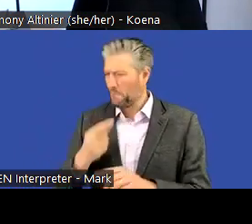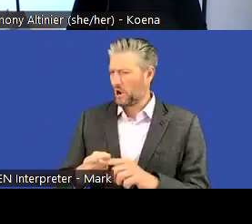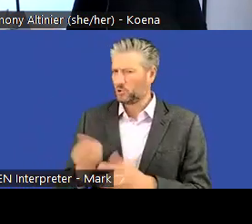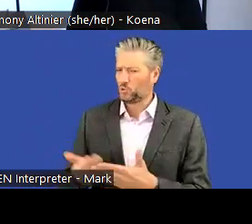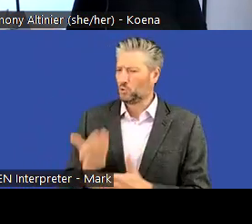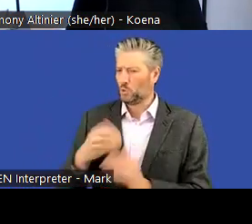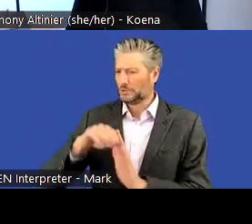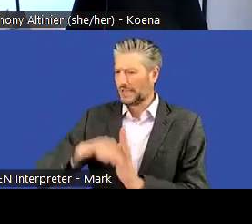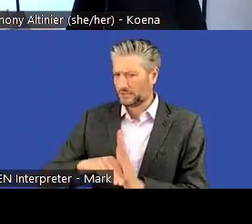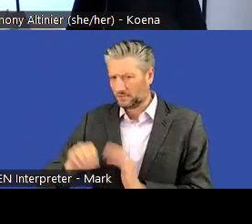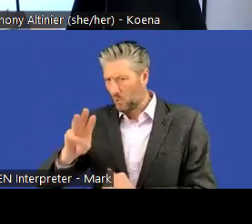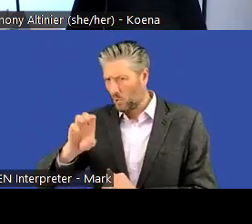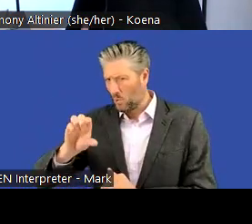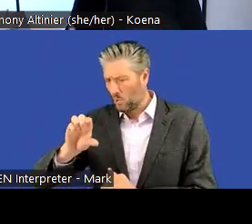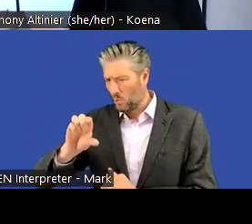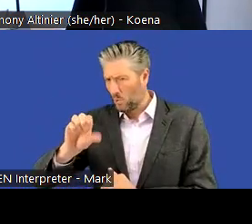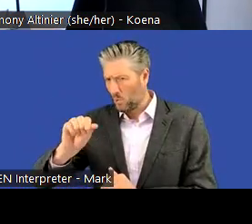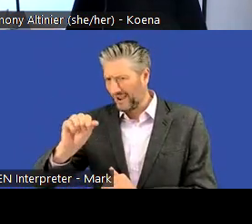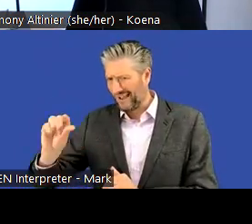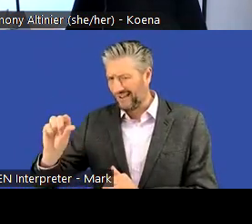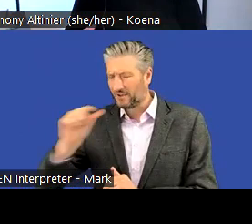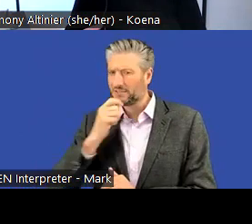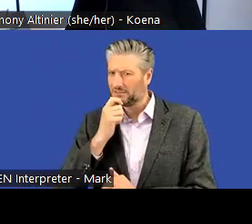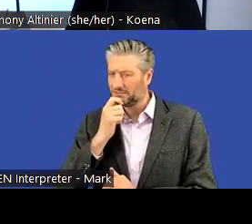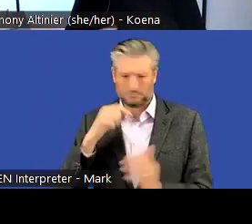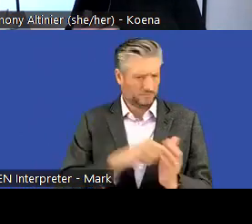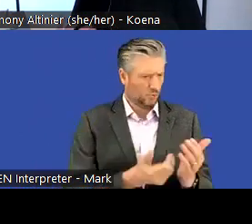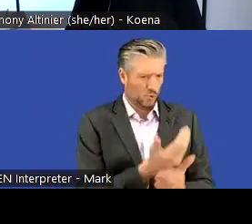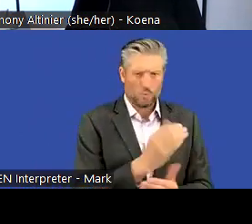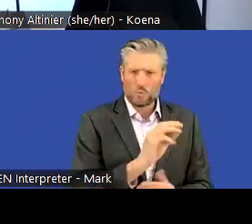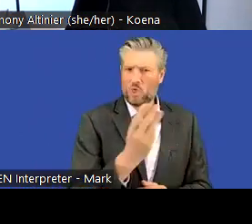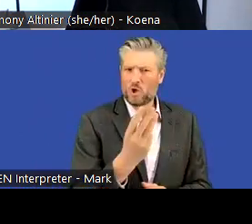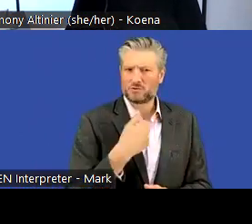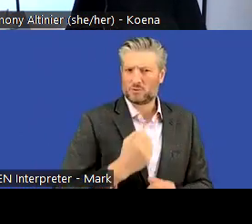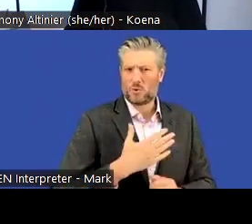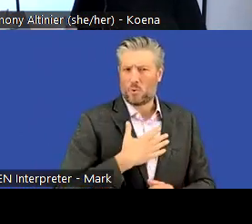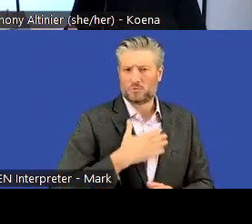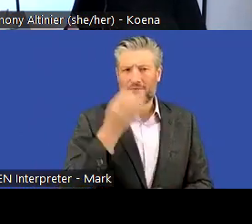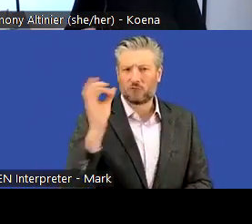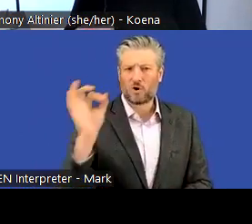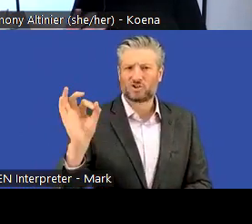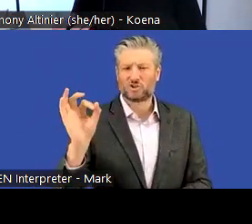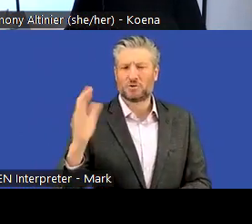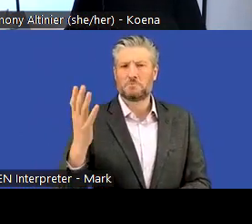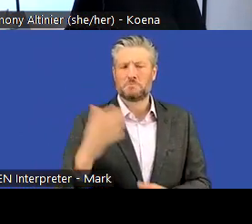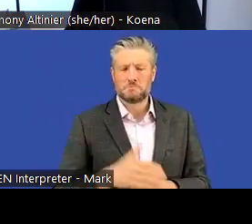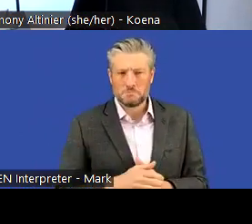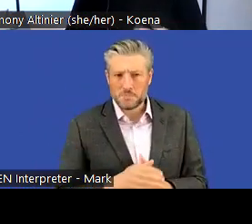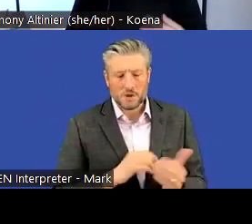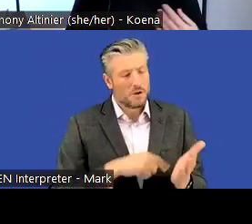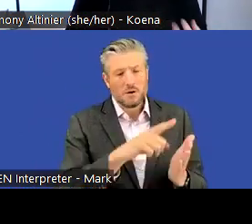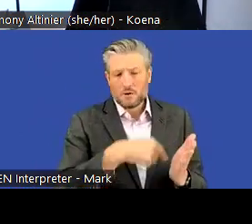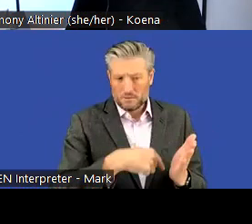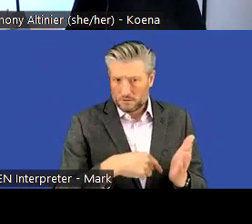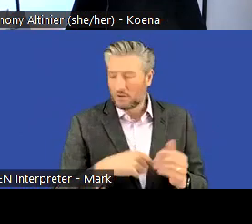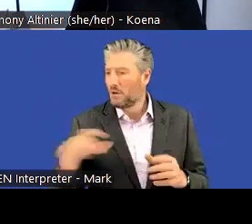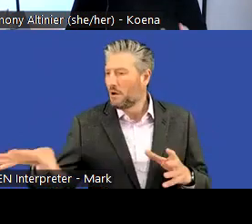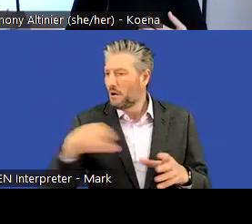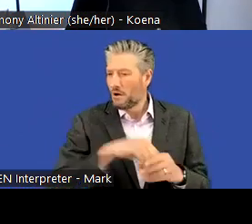What AccessiWeb did was a cross between AccessiWeb and RGAA.